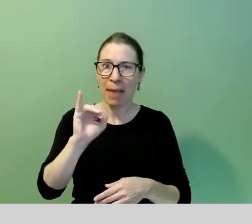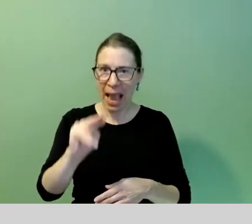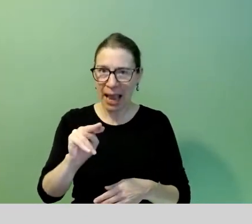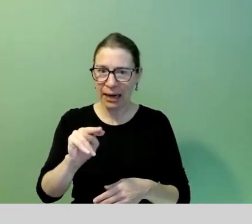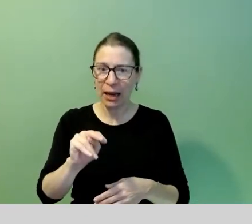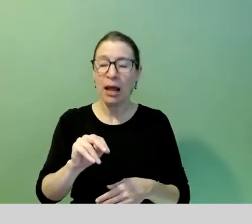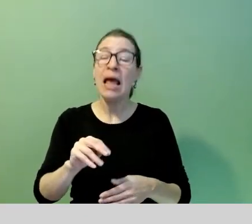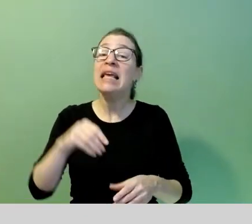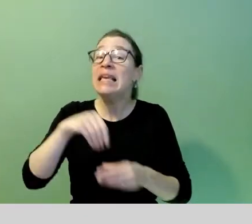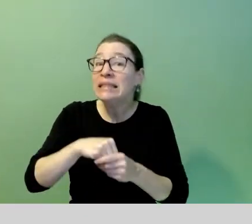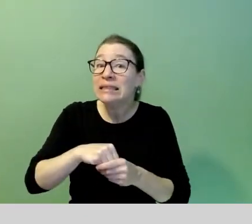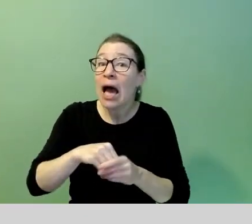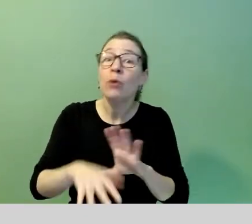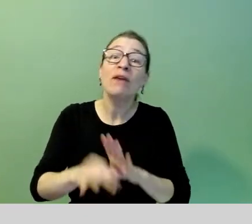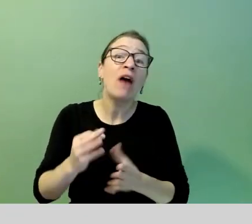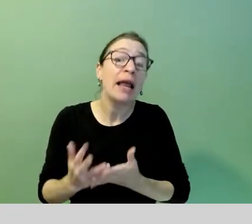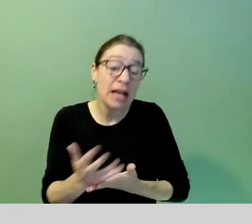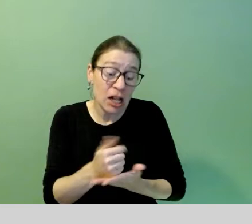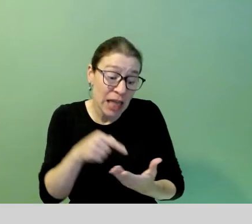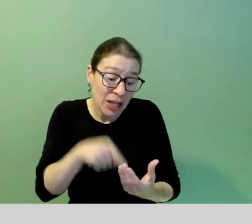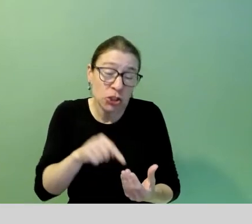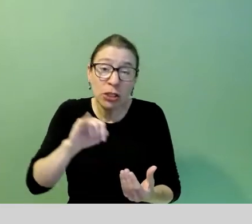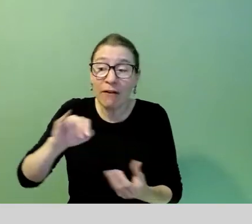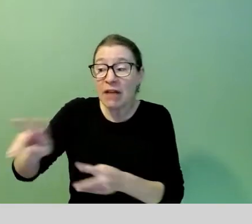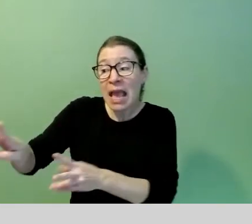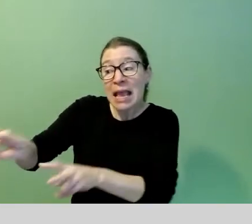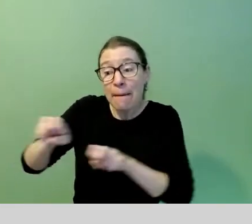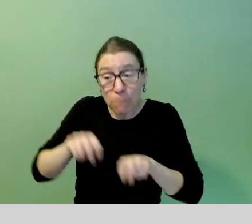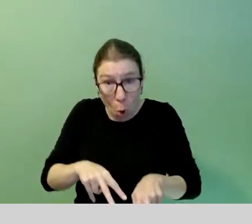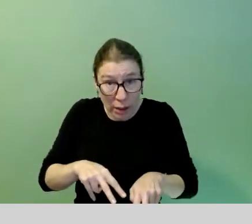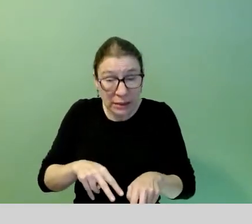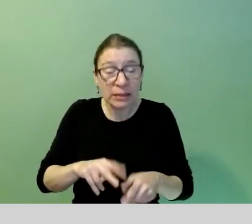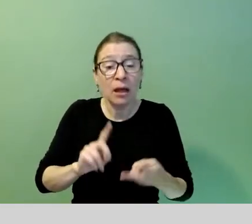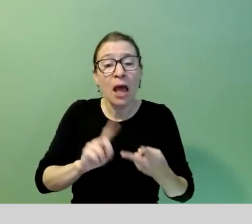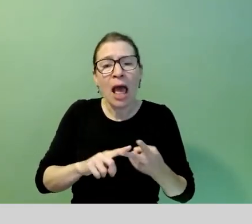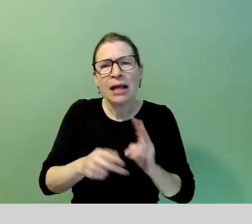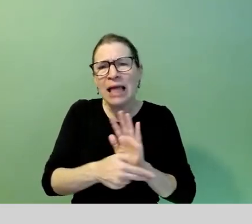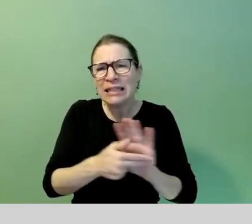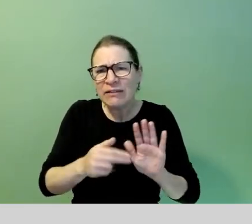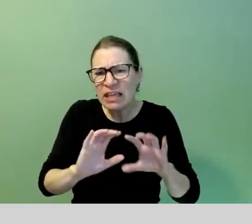Inside, we find a collection of imports, a class named BriefcaseBear, and a function called Main.